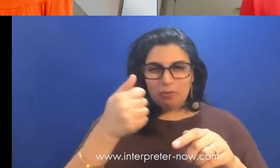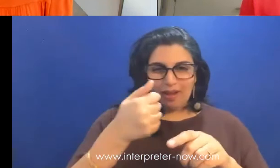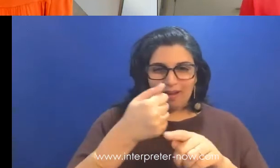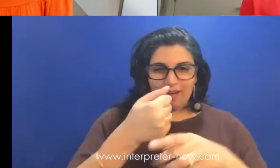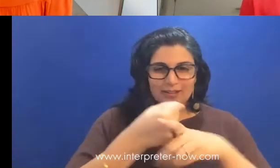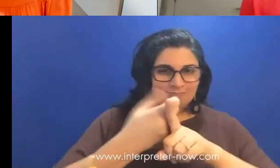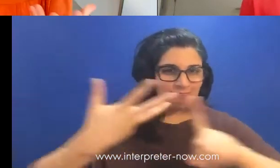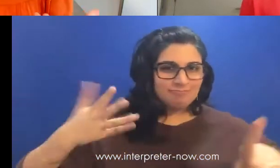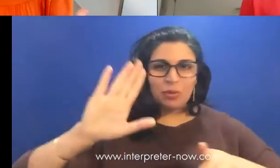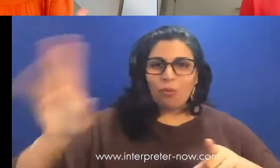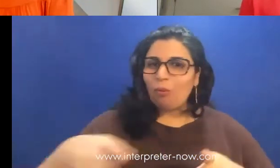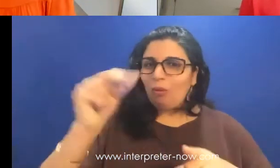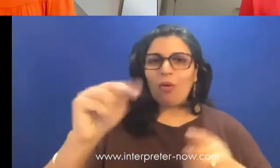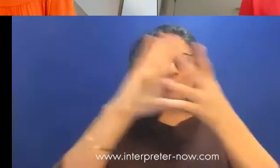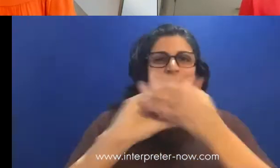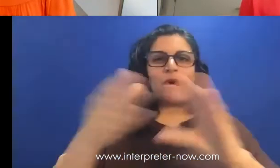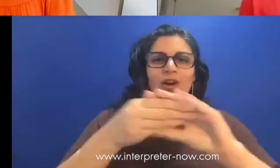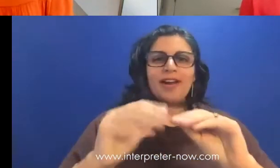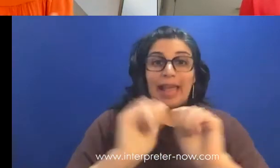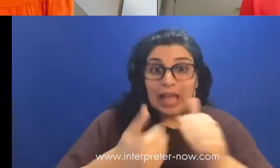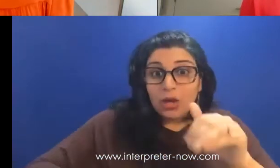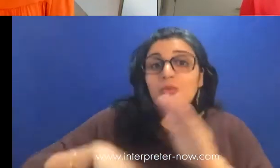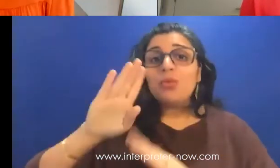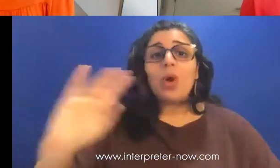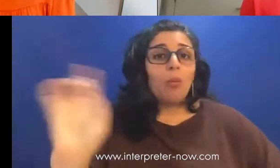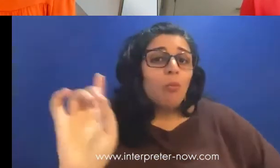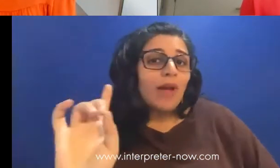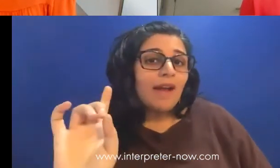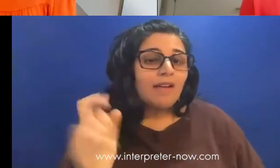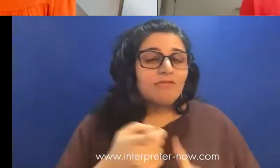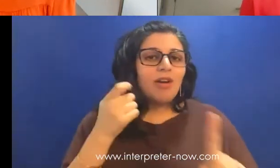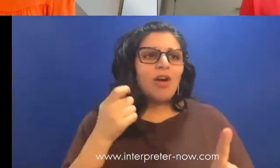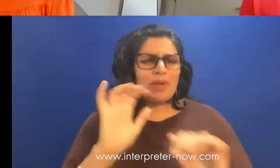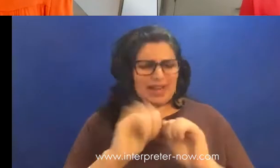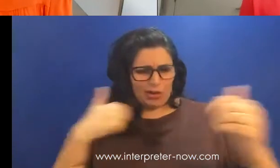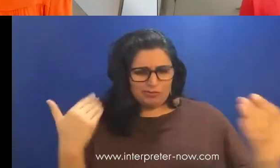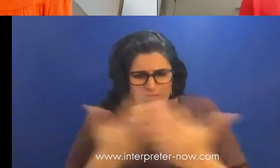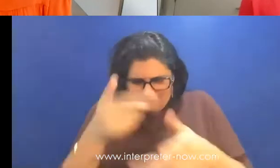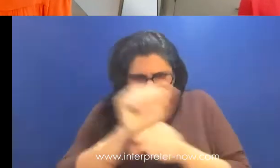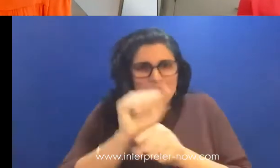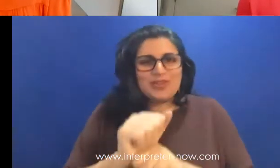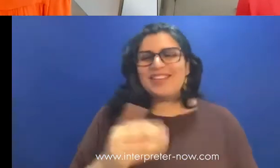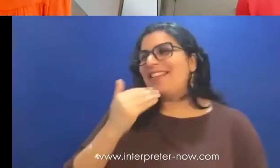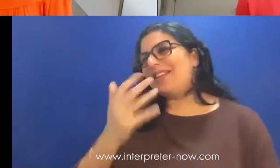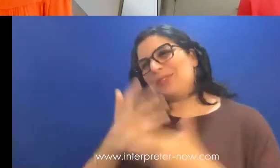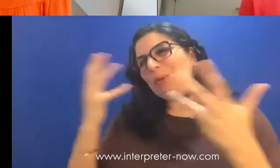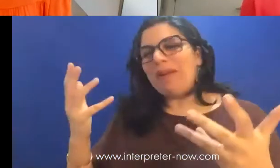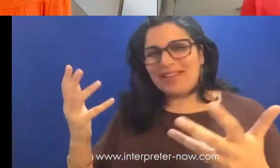How you grew up, where you grew up, and how you come to do the work that you do? Yeah. Thanks so much, Melinda.